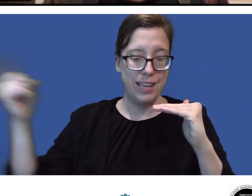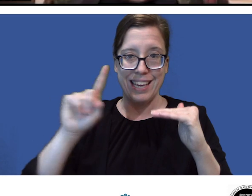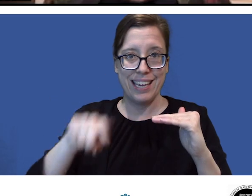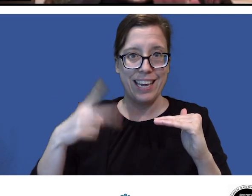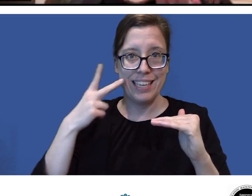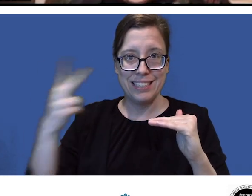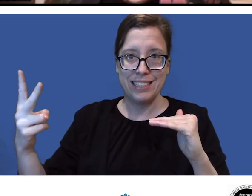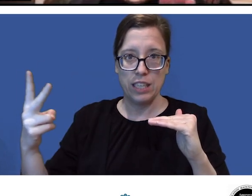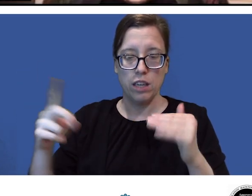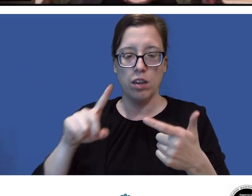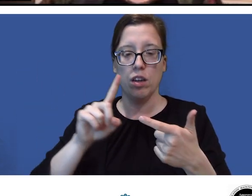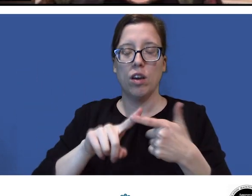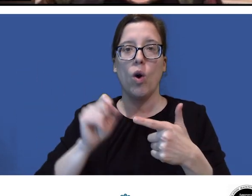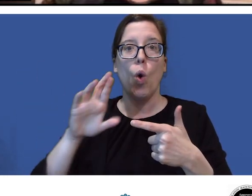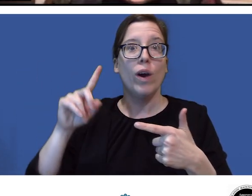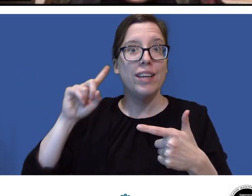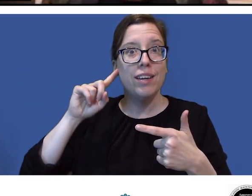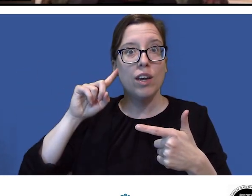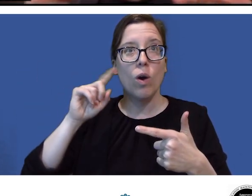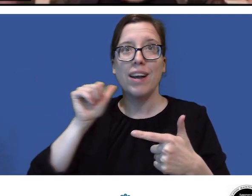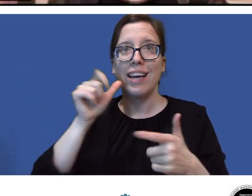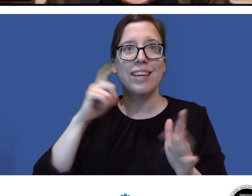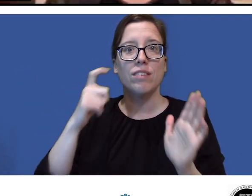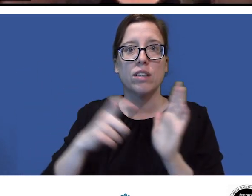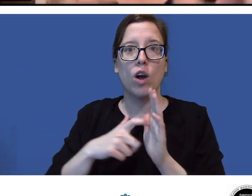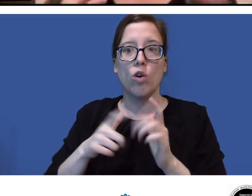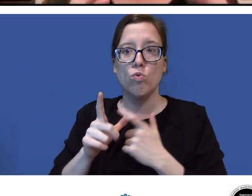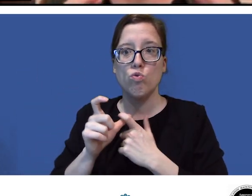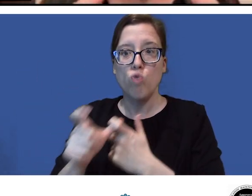as opposed to walking feet. We have all these other cues